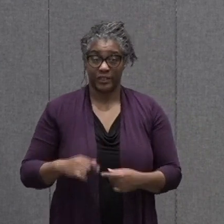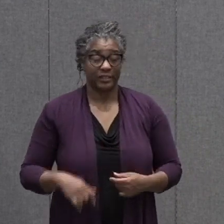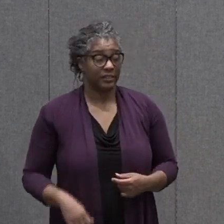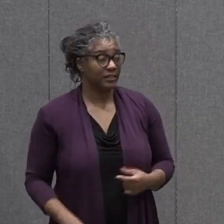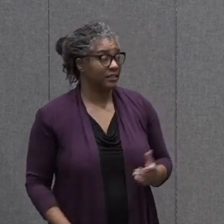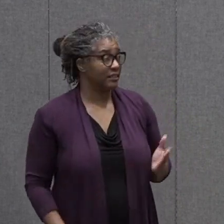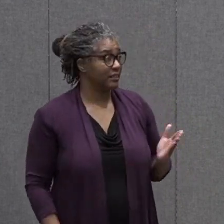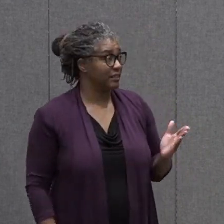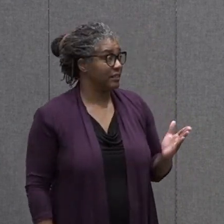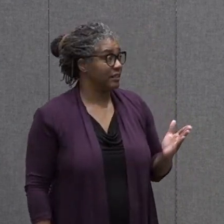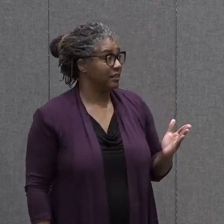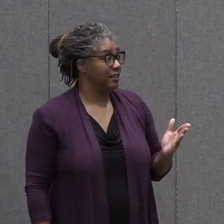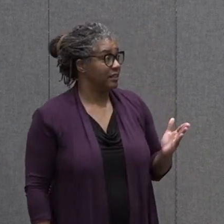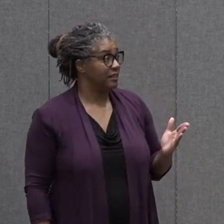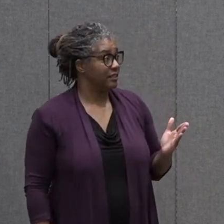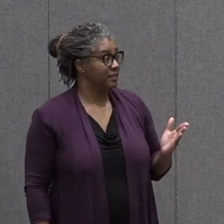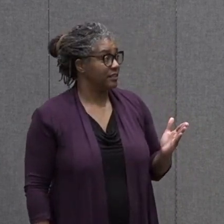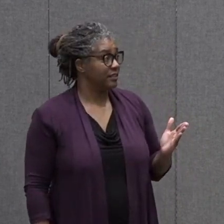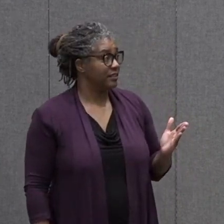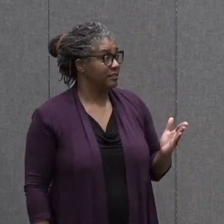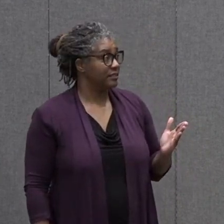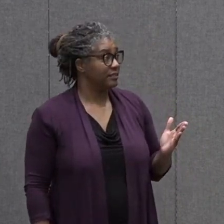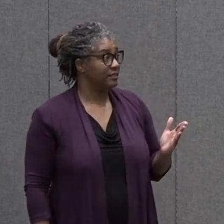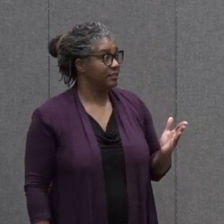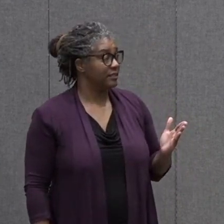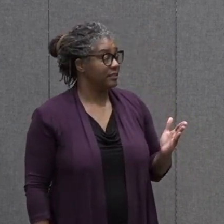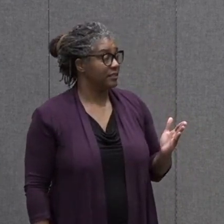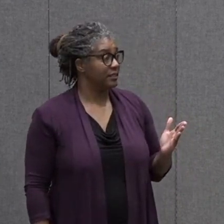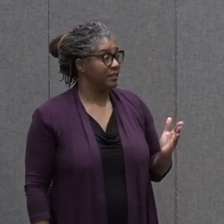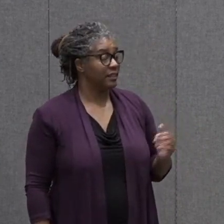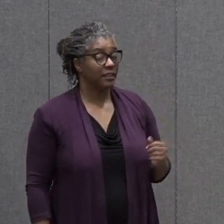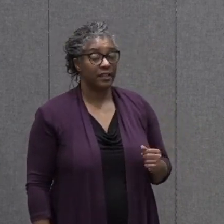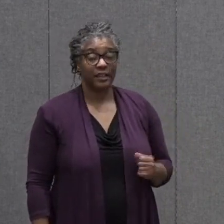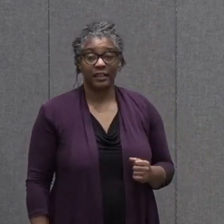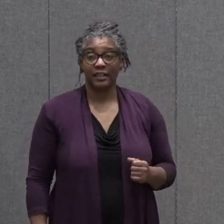my word that we practiced today and we're thinking about, is the word play.